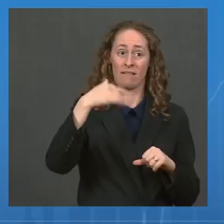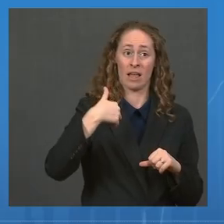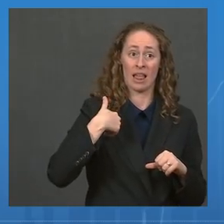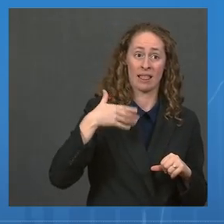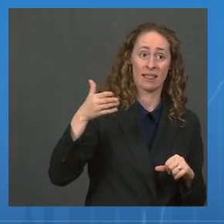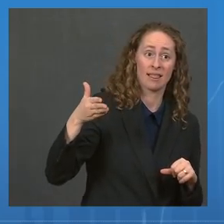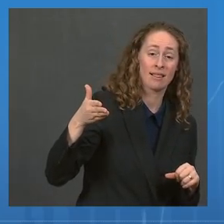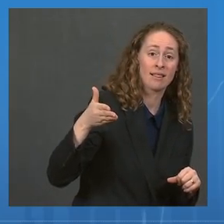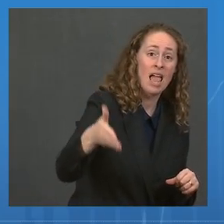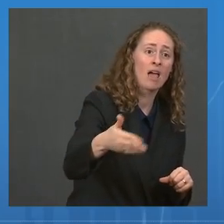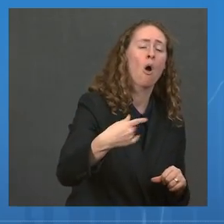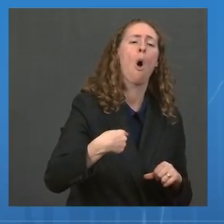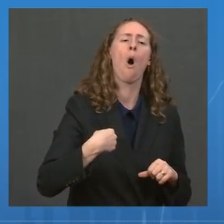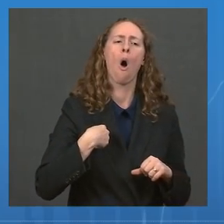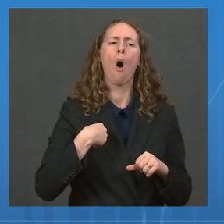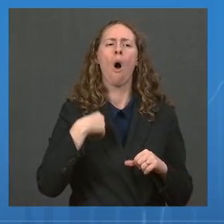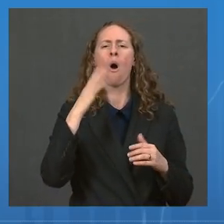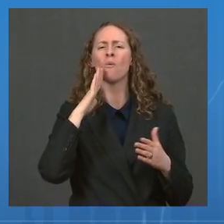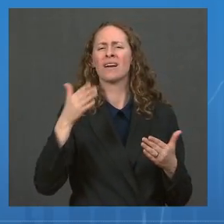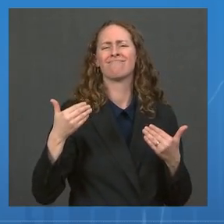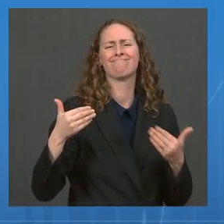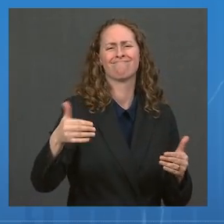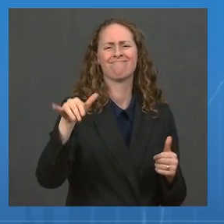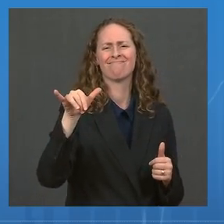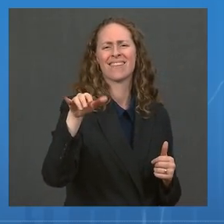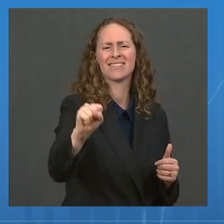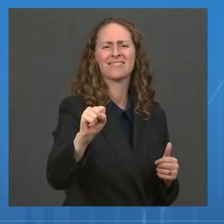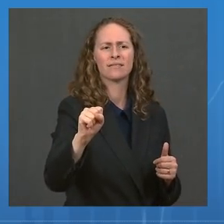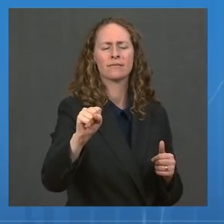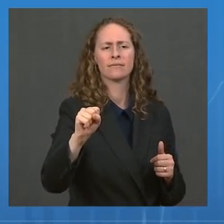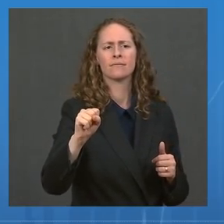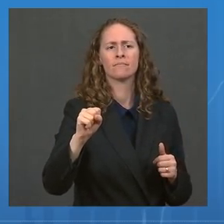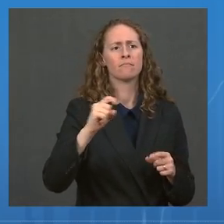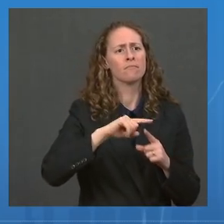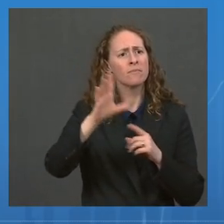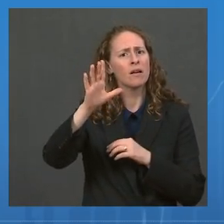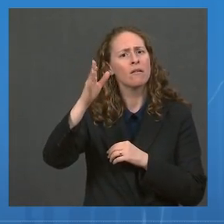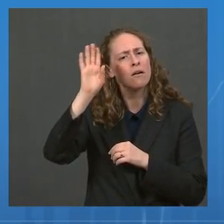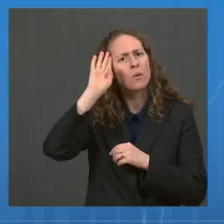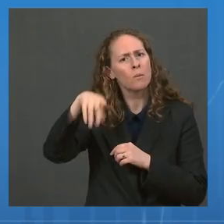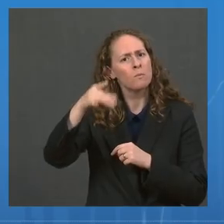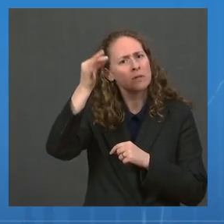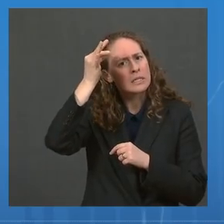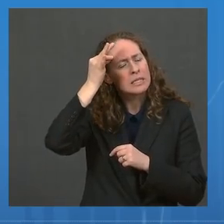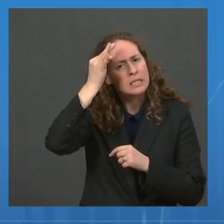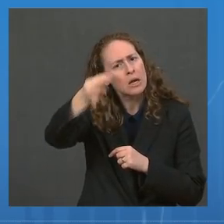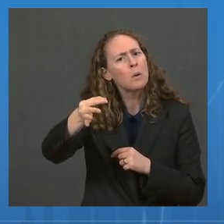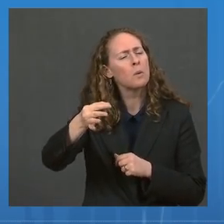after listening to all of their scientific deliberations. To the extent that people are concerned about confidence,